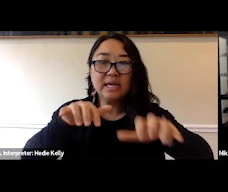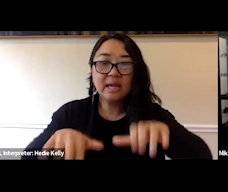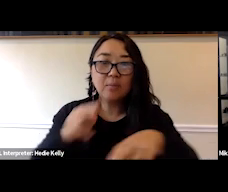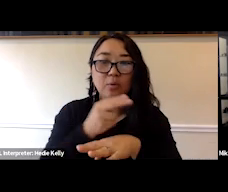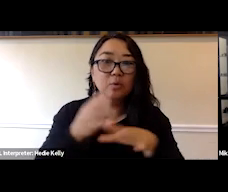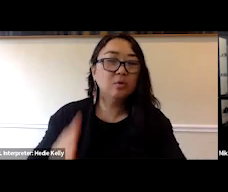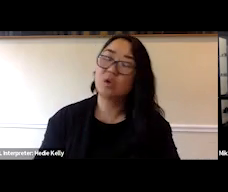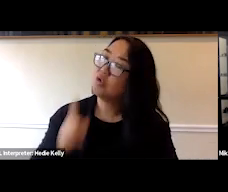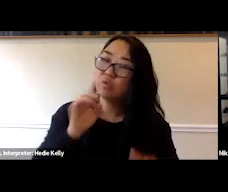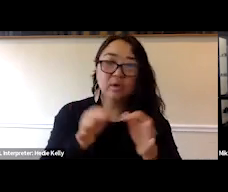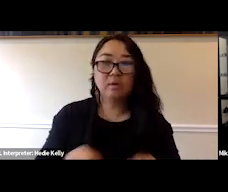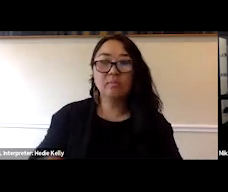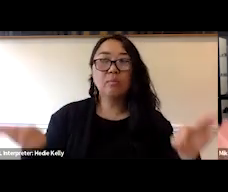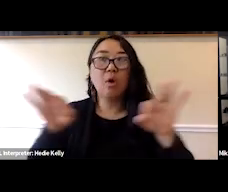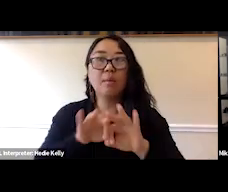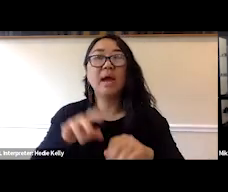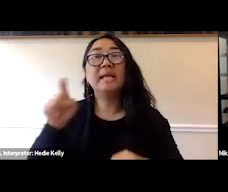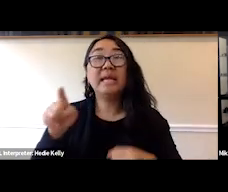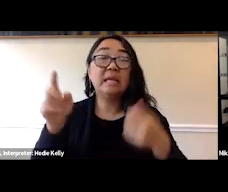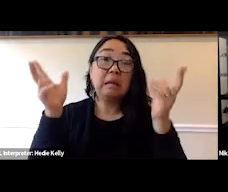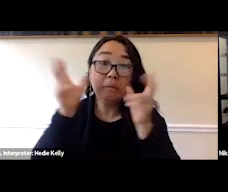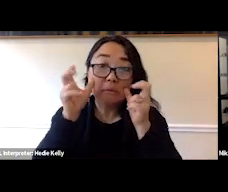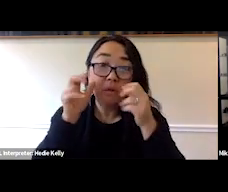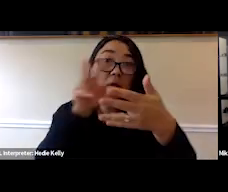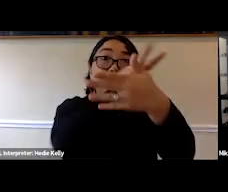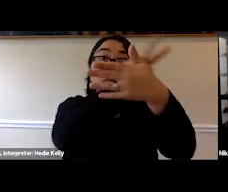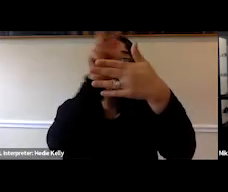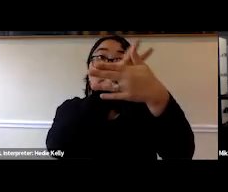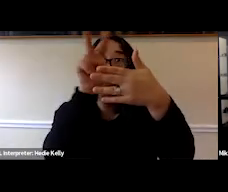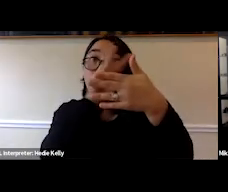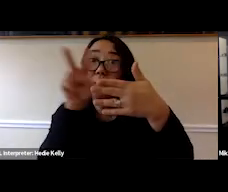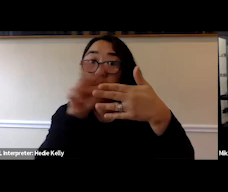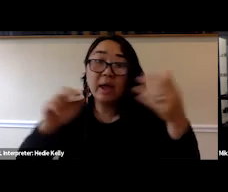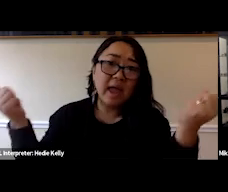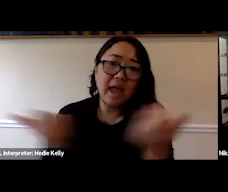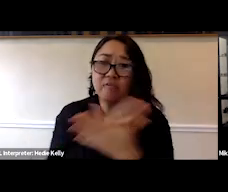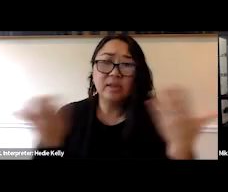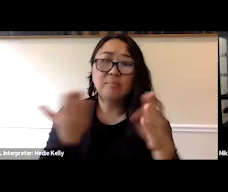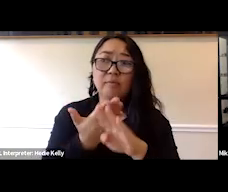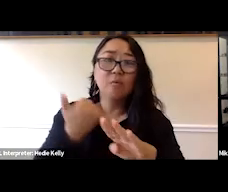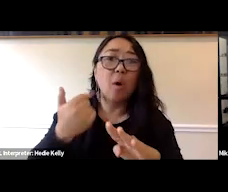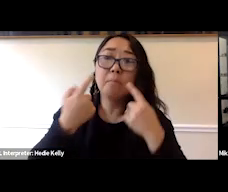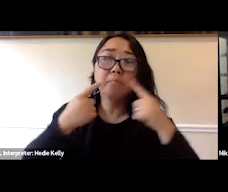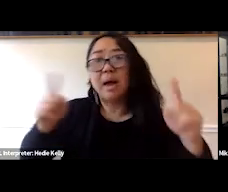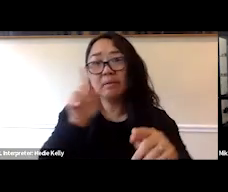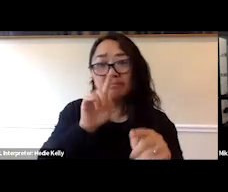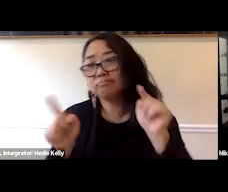over something that they don't have to listen to this entire big navigation every time they go to a different page on your site.